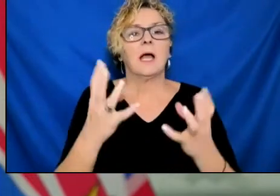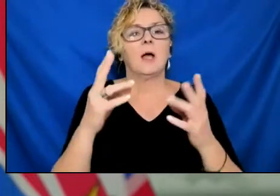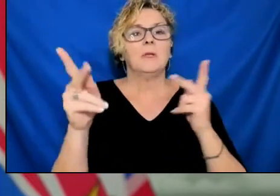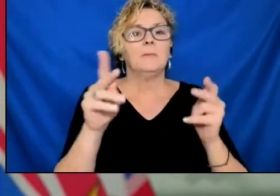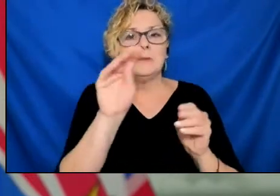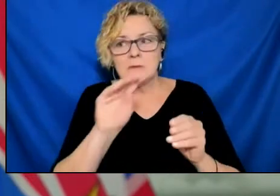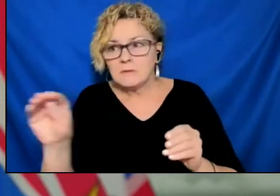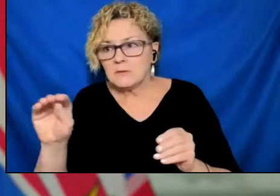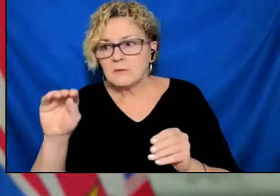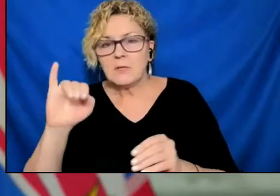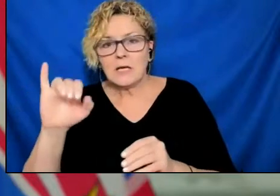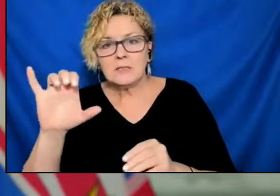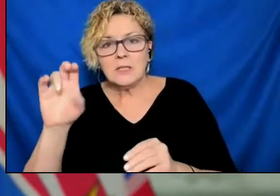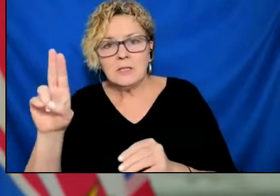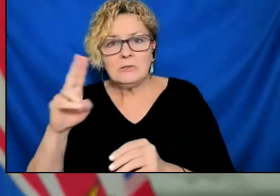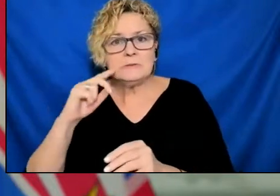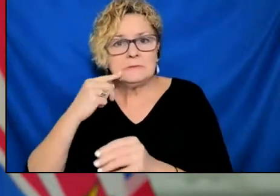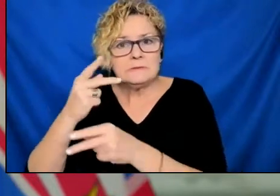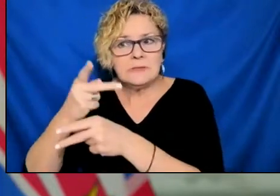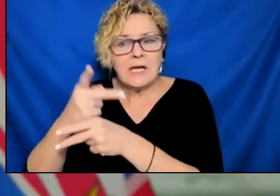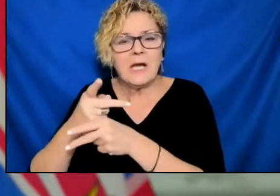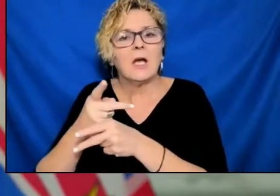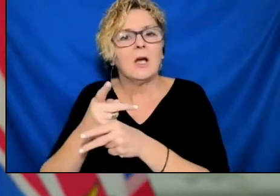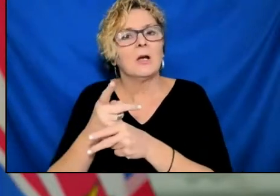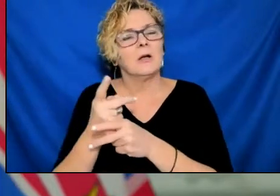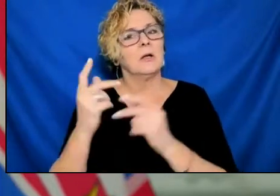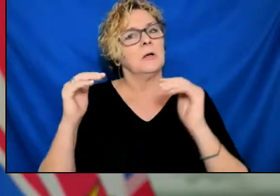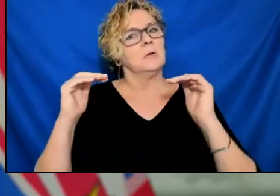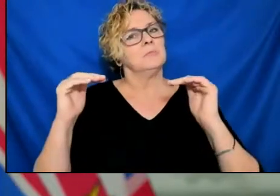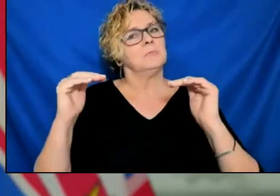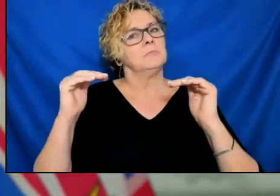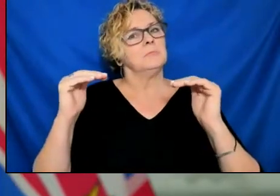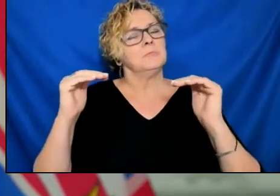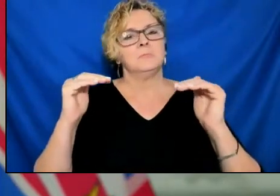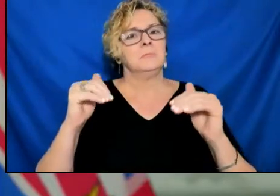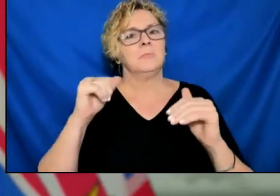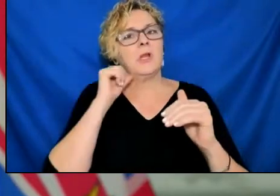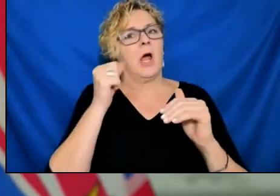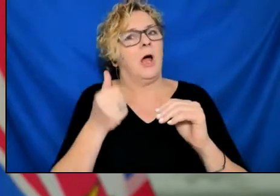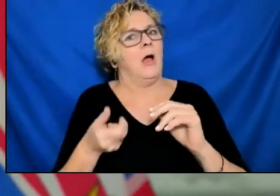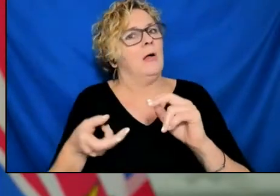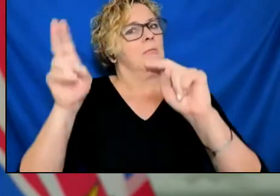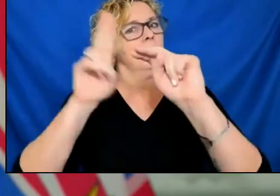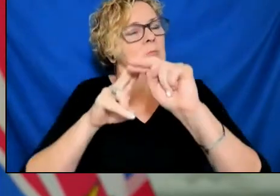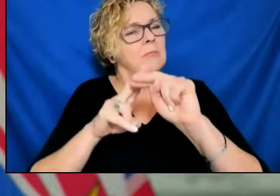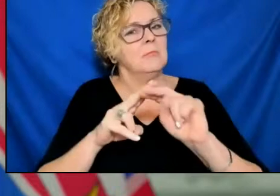care are holding steady, but we still are having impacts, and uncertainty is still a challenge